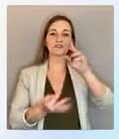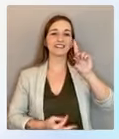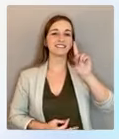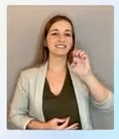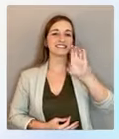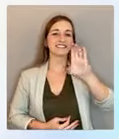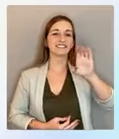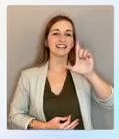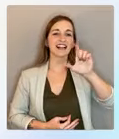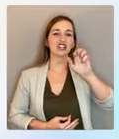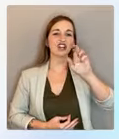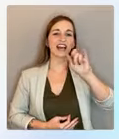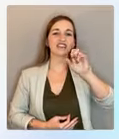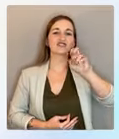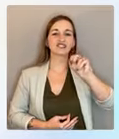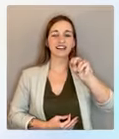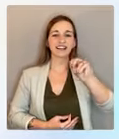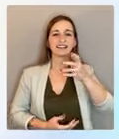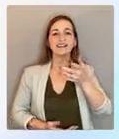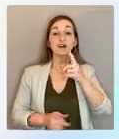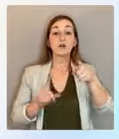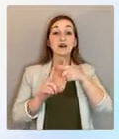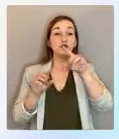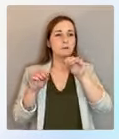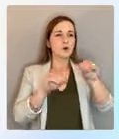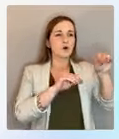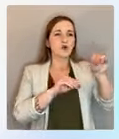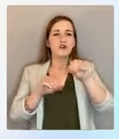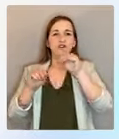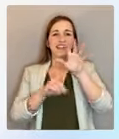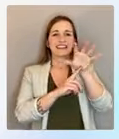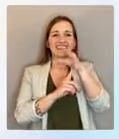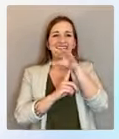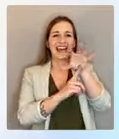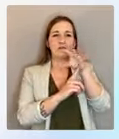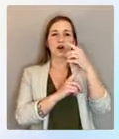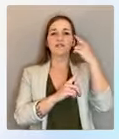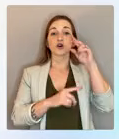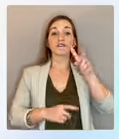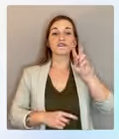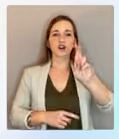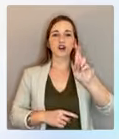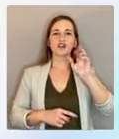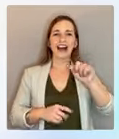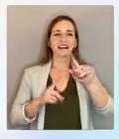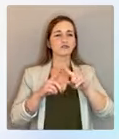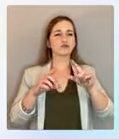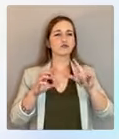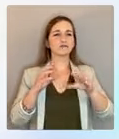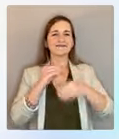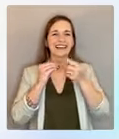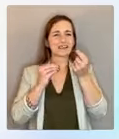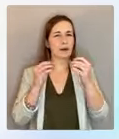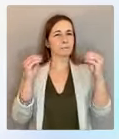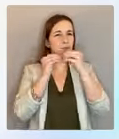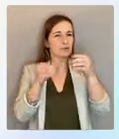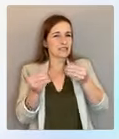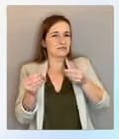And I think when you're moving the camera in virtual reality, you need to do it in a way that's maybe a little bit smoother